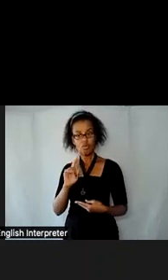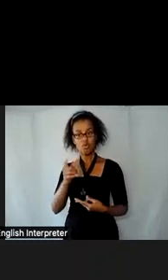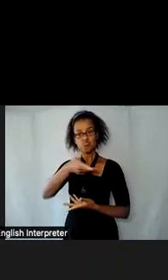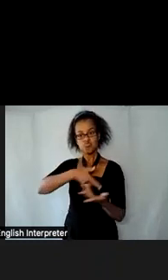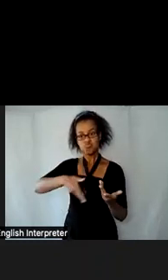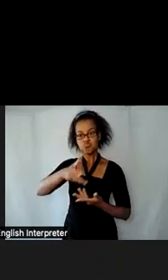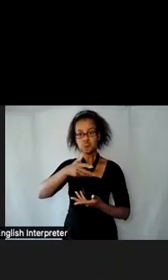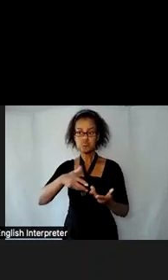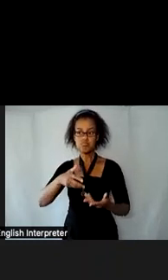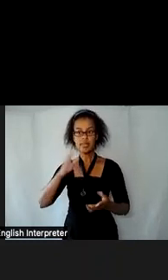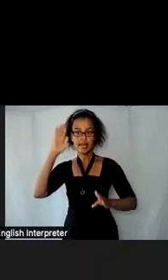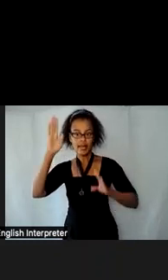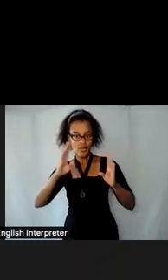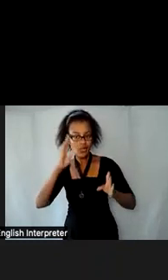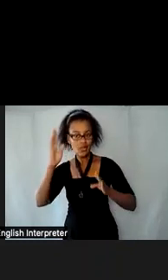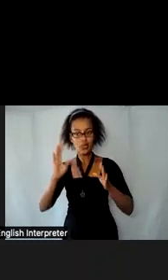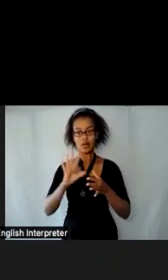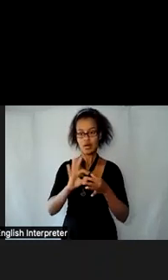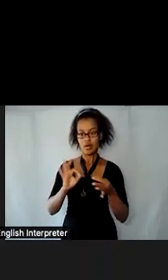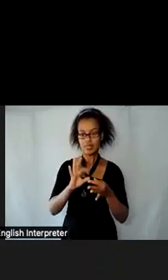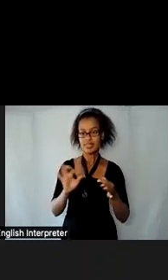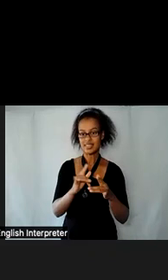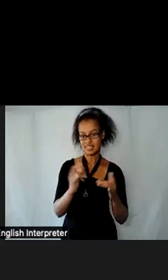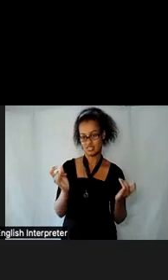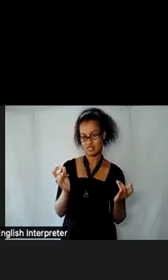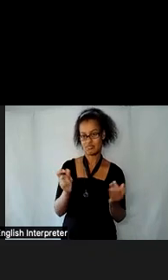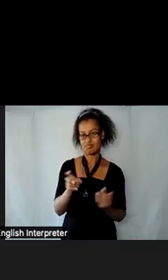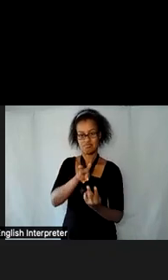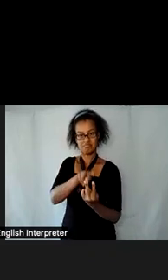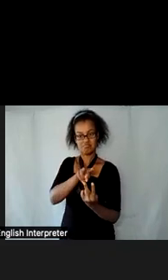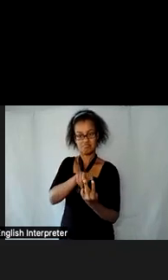So feel free to use either.